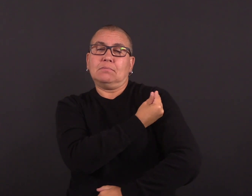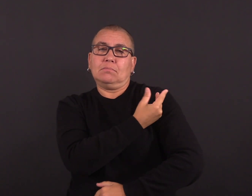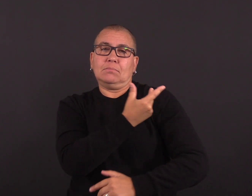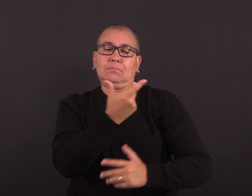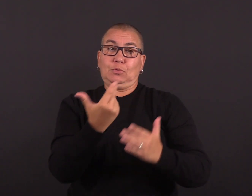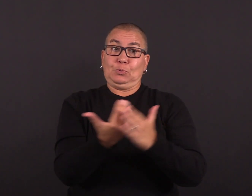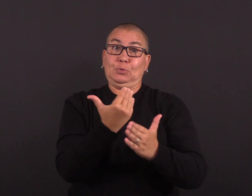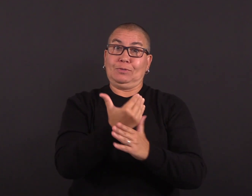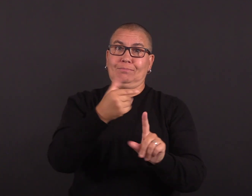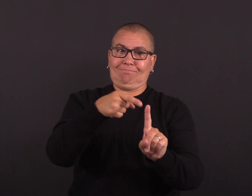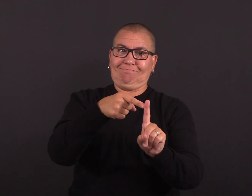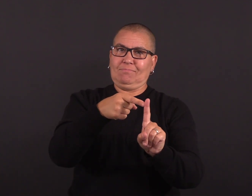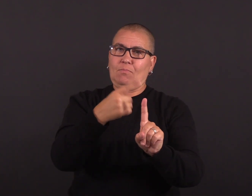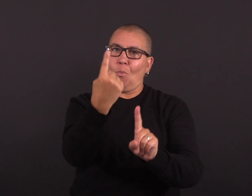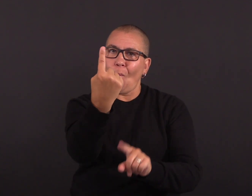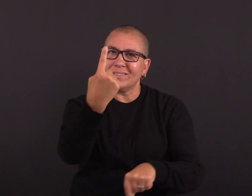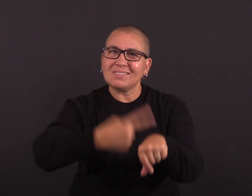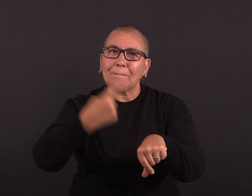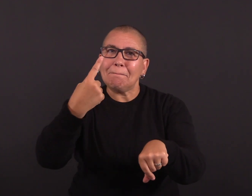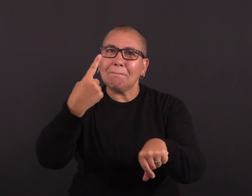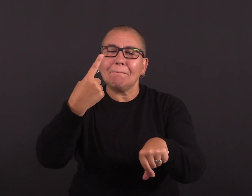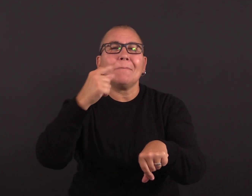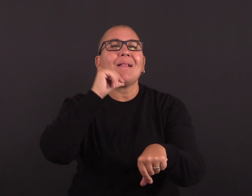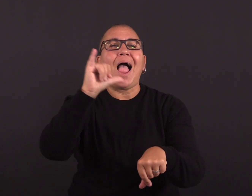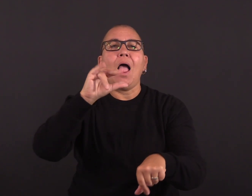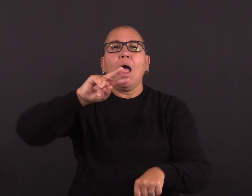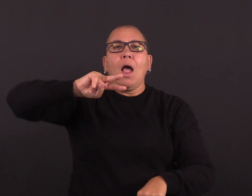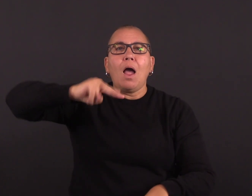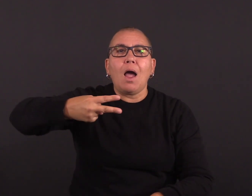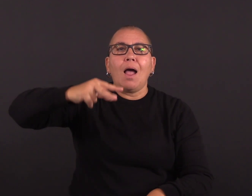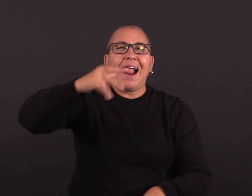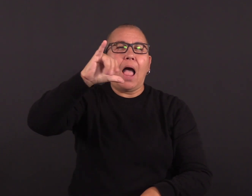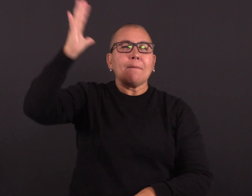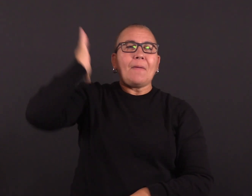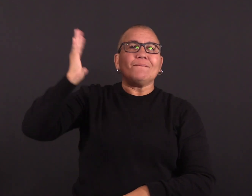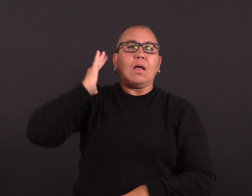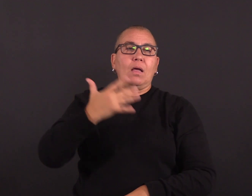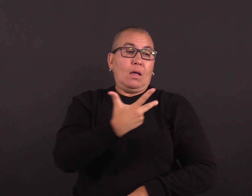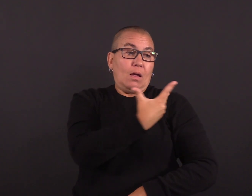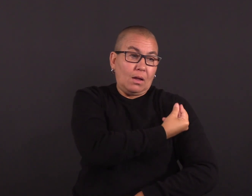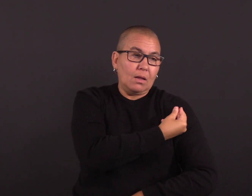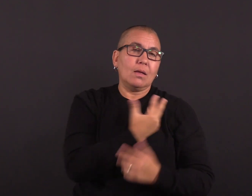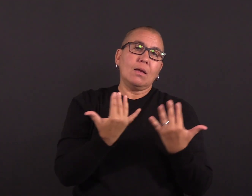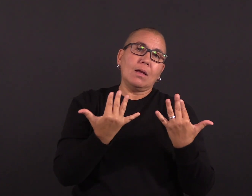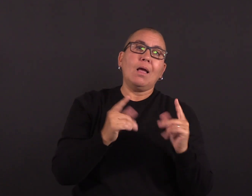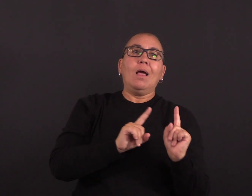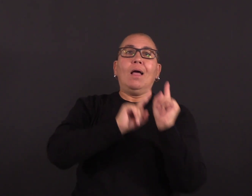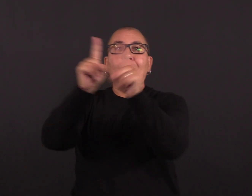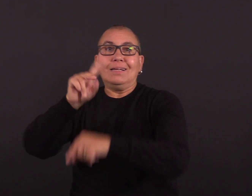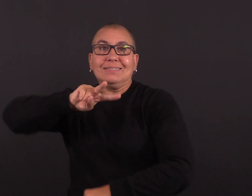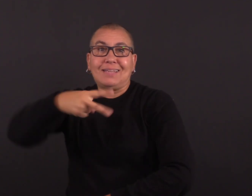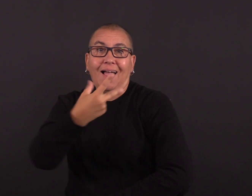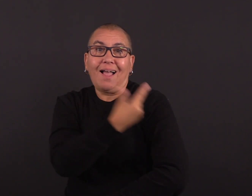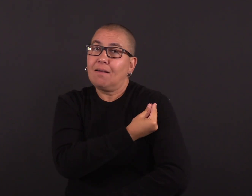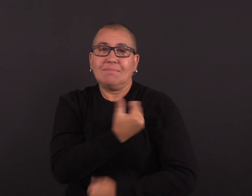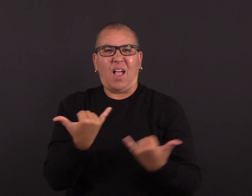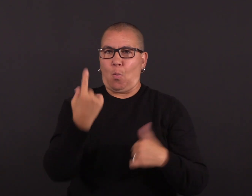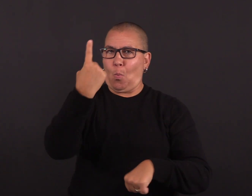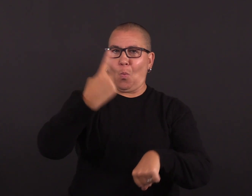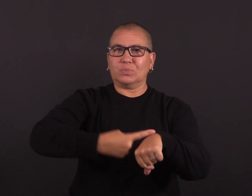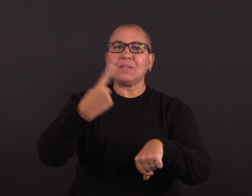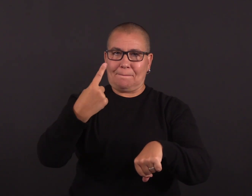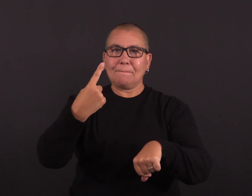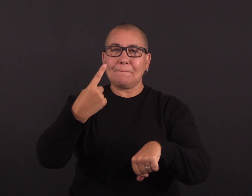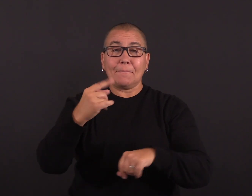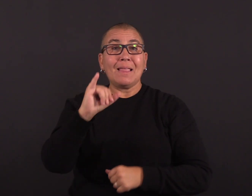considered up to date, including one dose of the new vaccine. Eligible preschool children